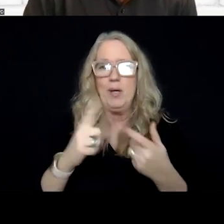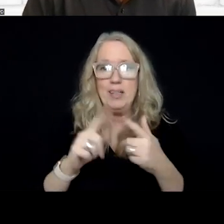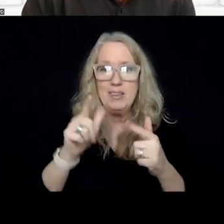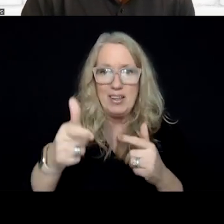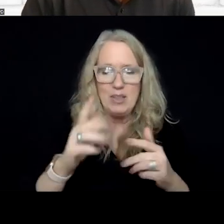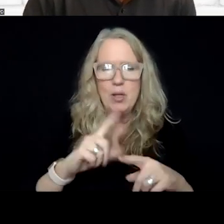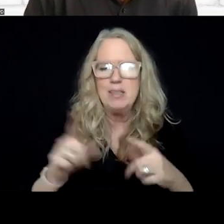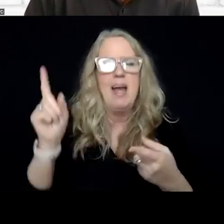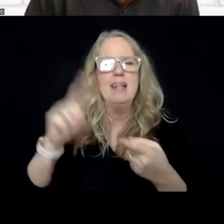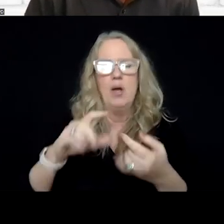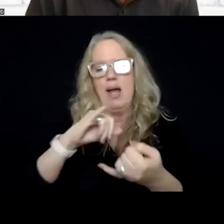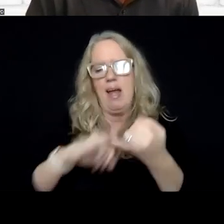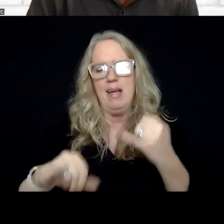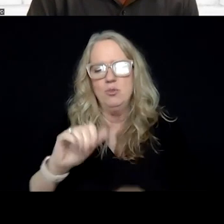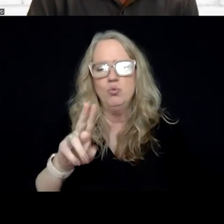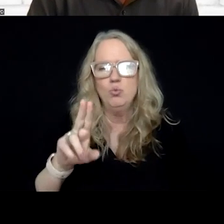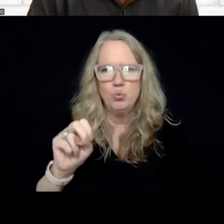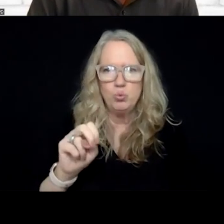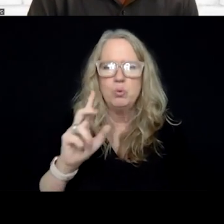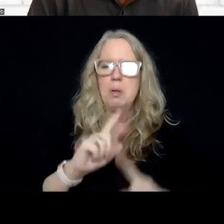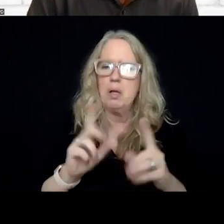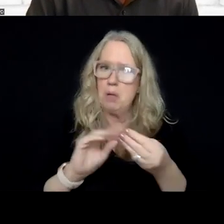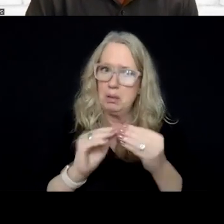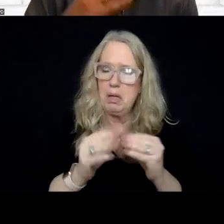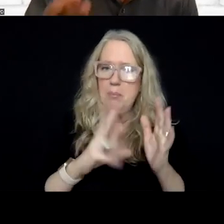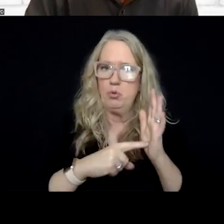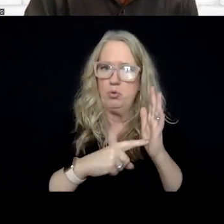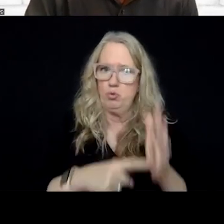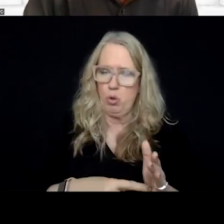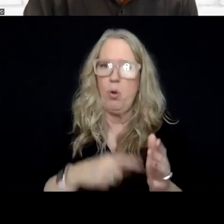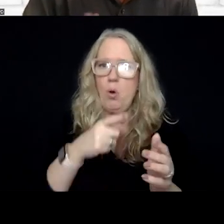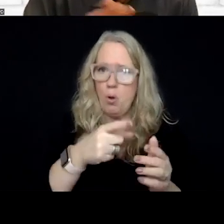THE END OF JUNE, THERE ARE NUMBERS THAT SHOWING A ROBUST RESPONSE